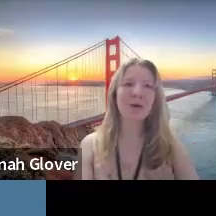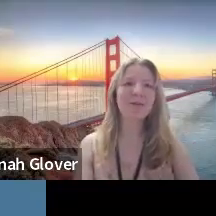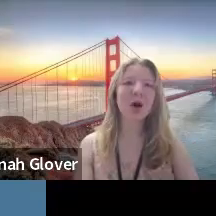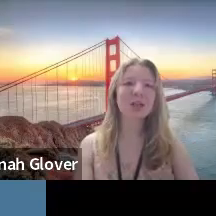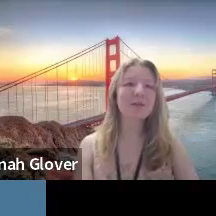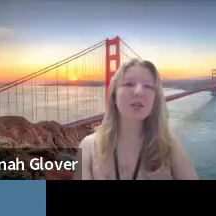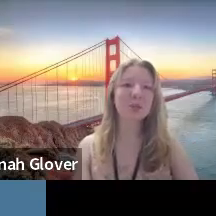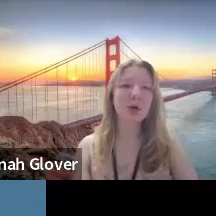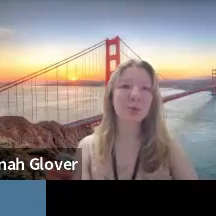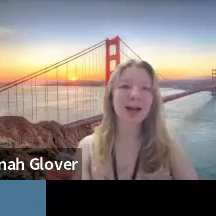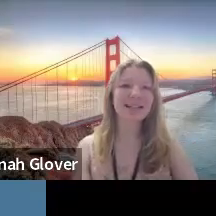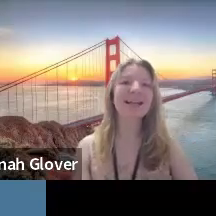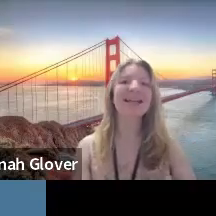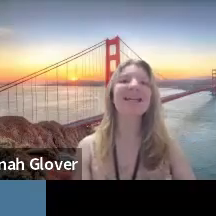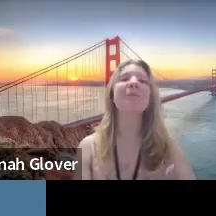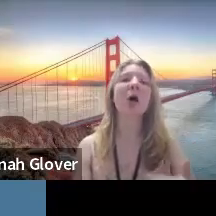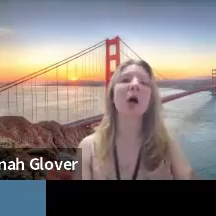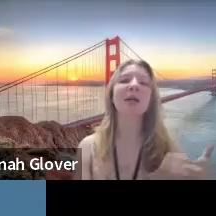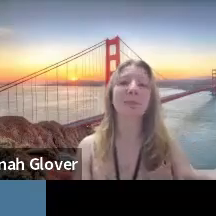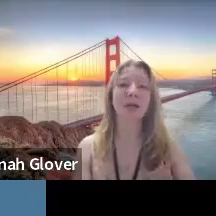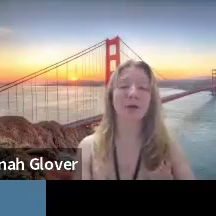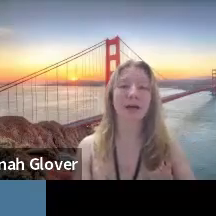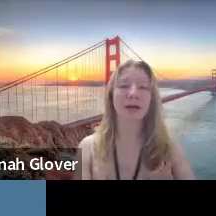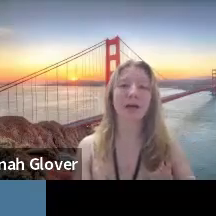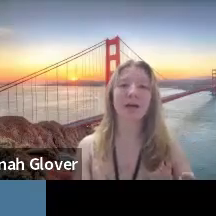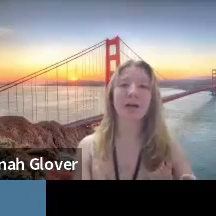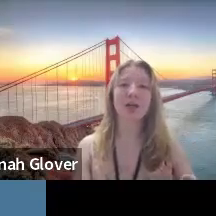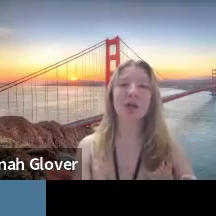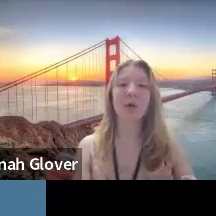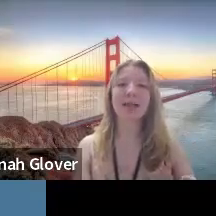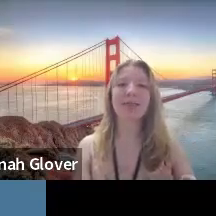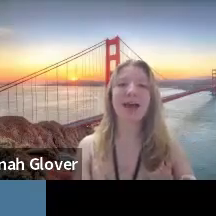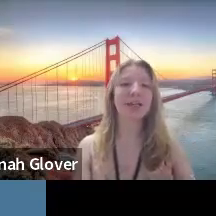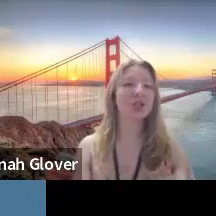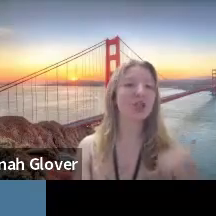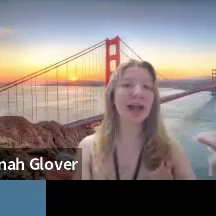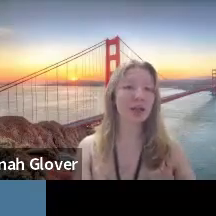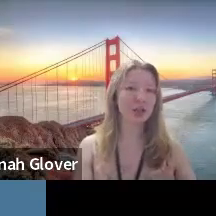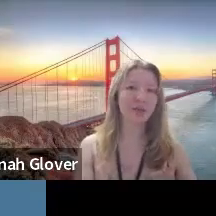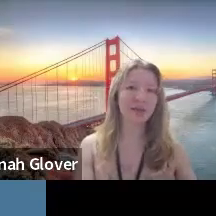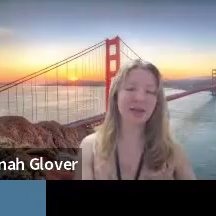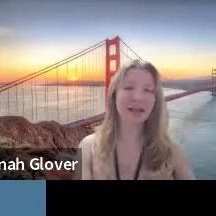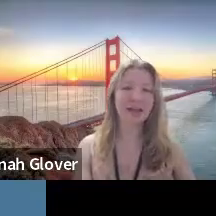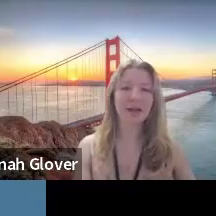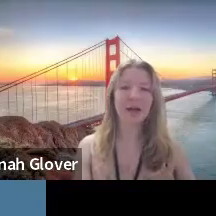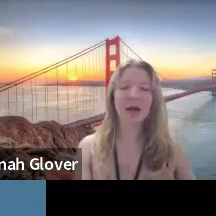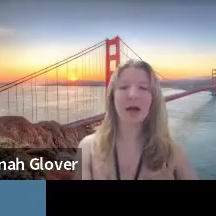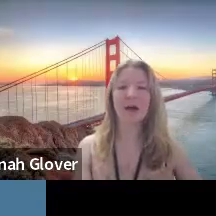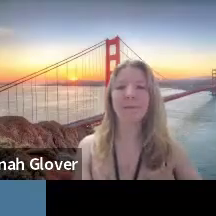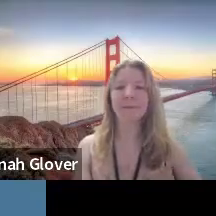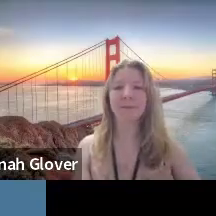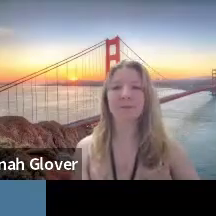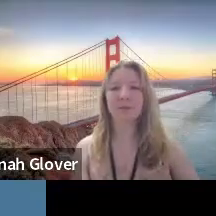just do not have it on they have to go to the provider and get a new prescription and if it